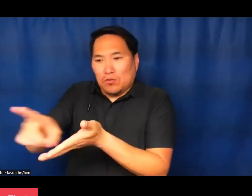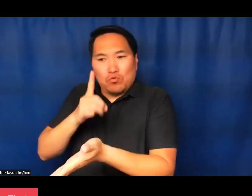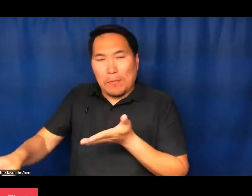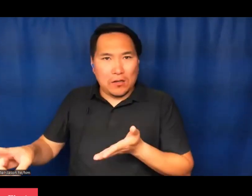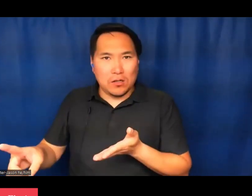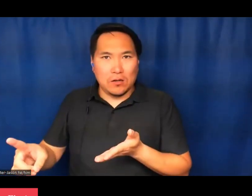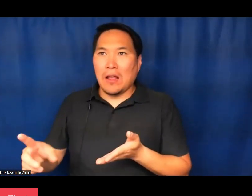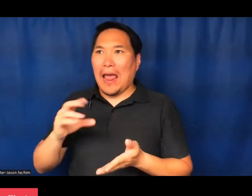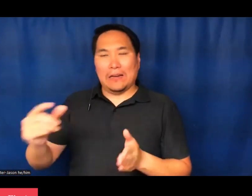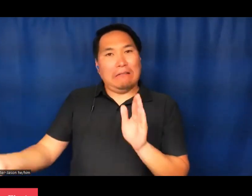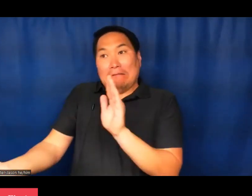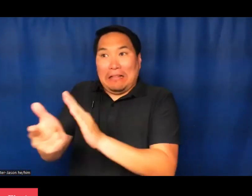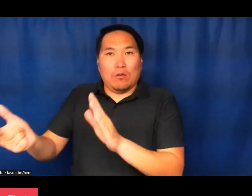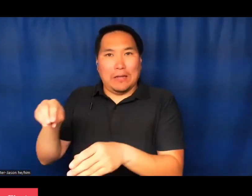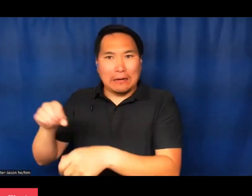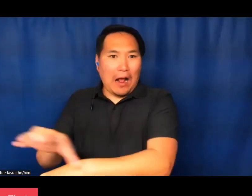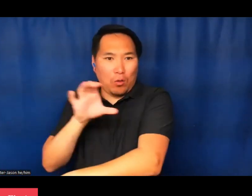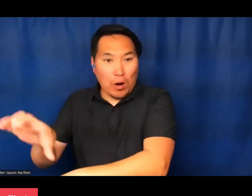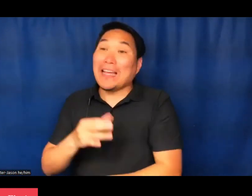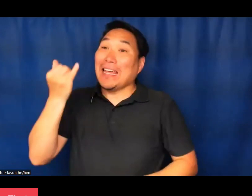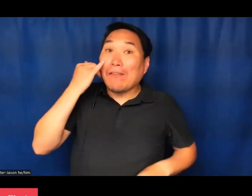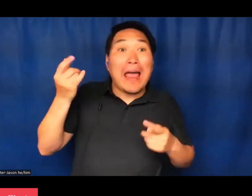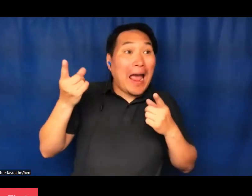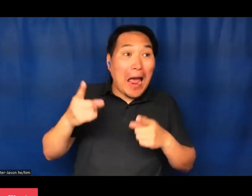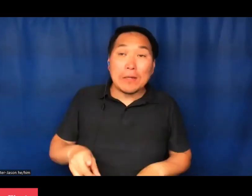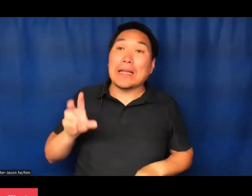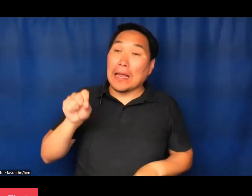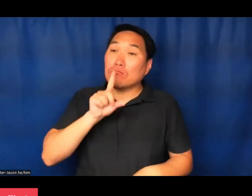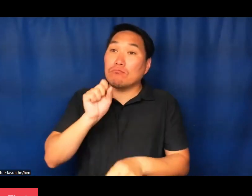If it does, this could have fast implications. Right?